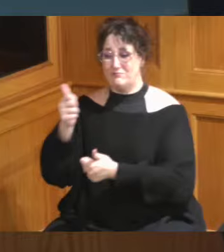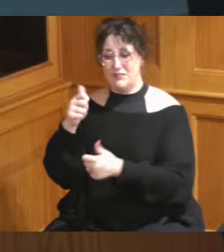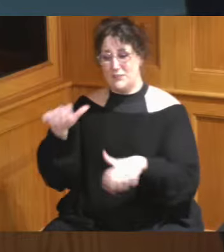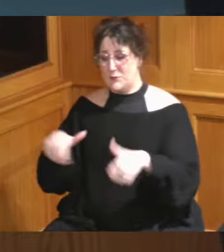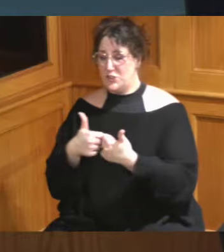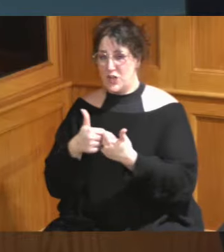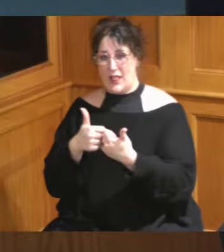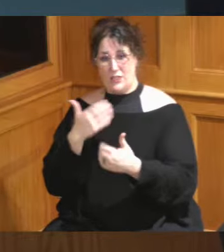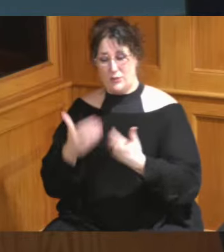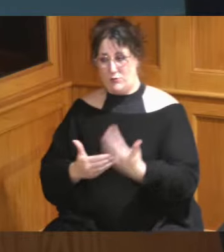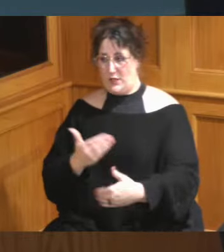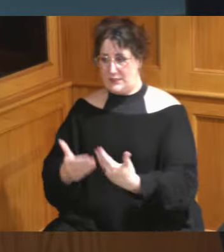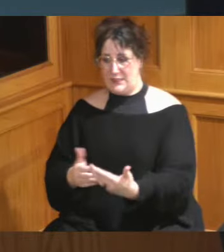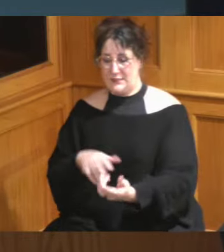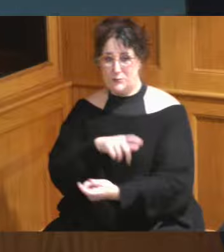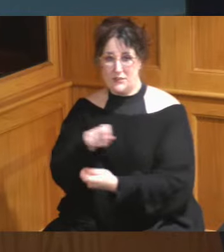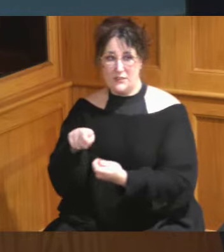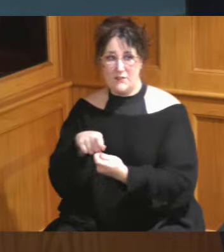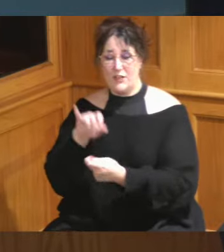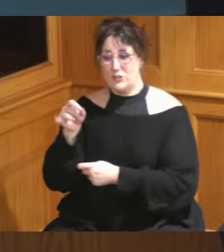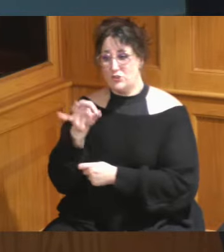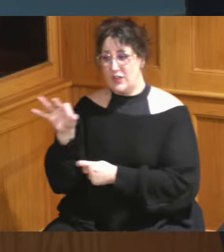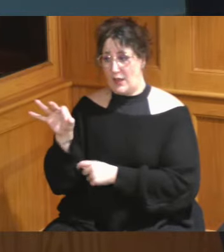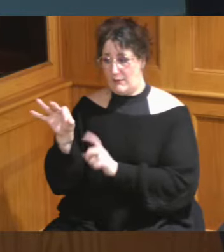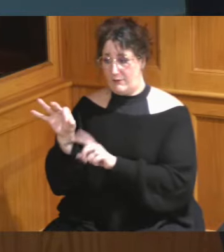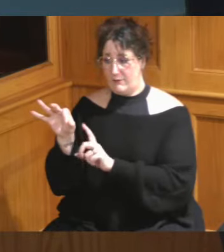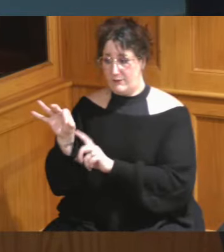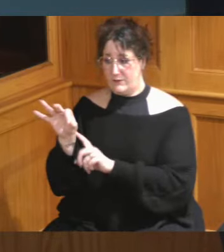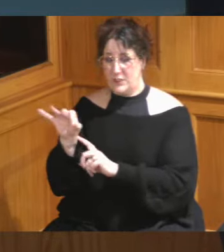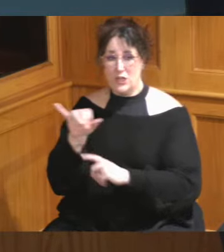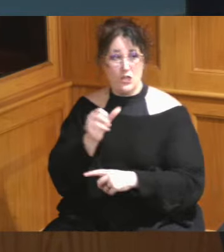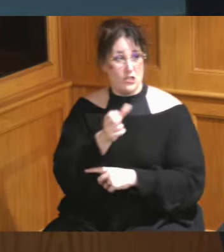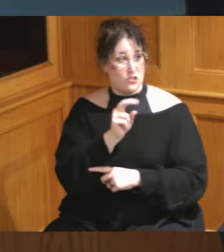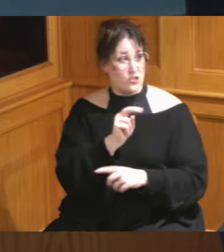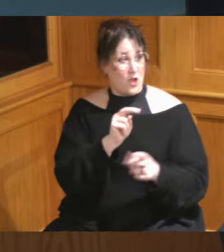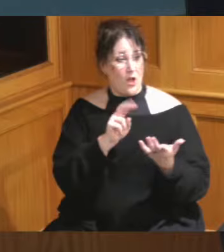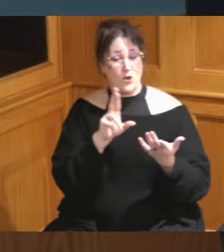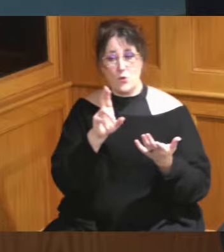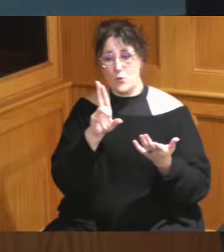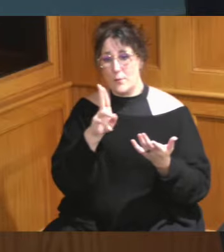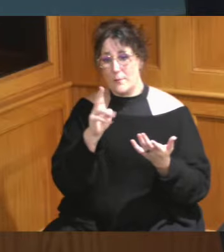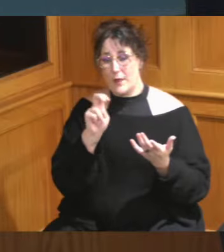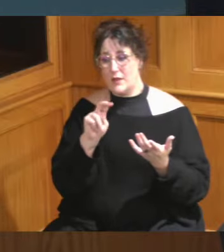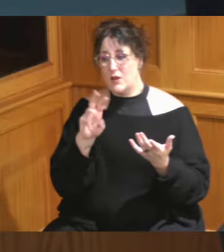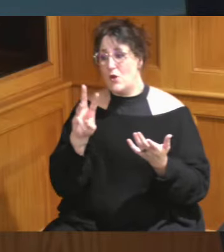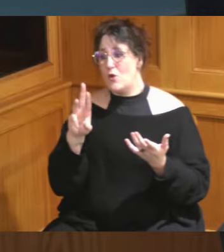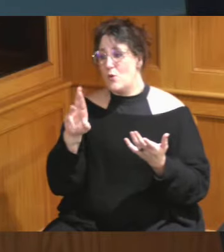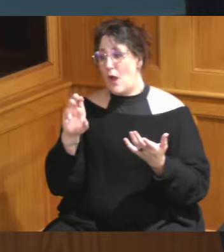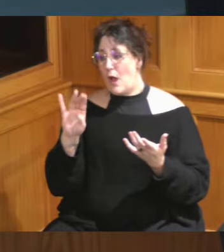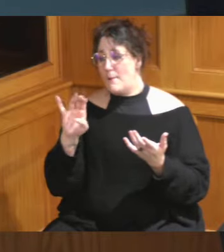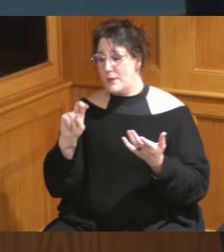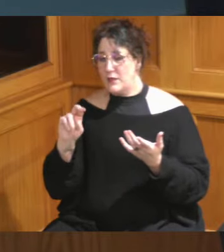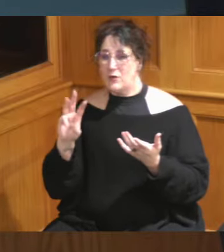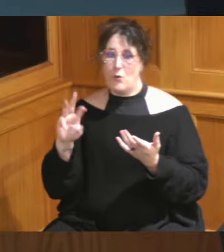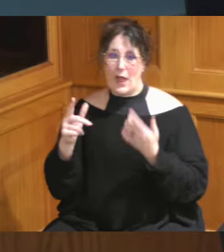process. particularly you Jeff John Bruggen, Rob Wagner, the entire budget team. I know there's